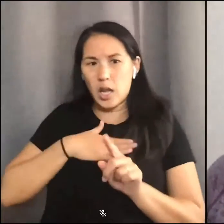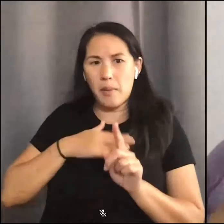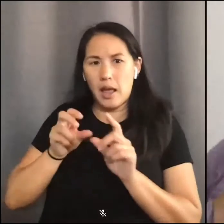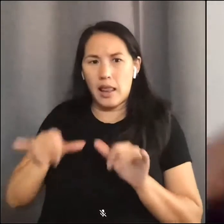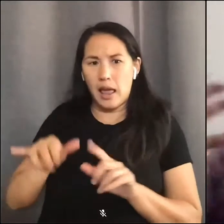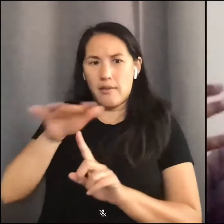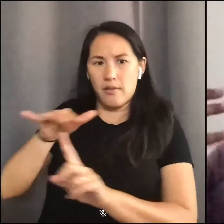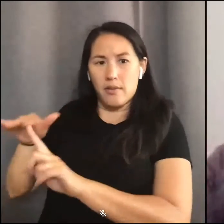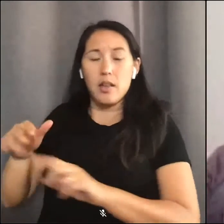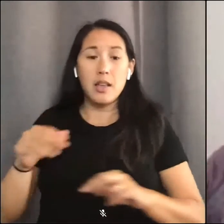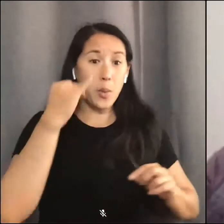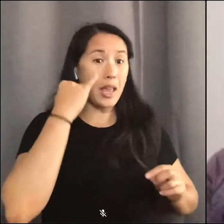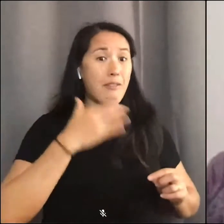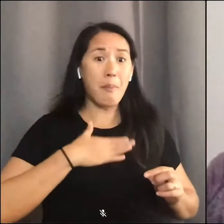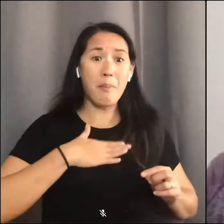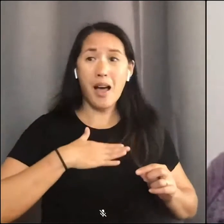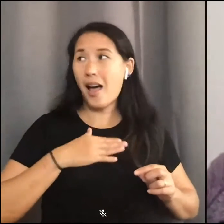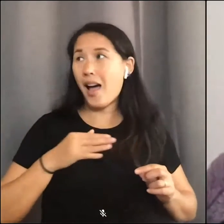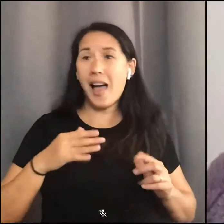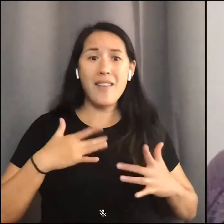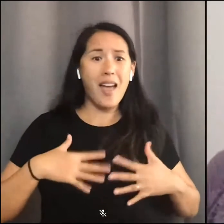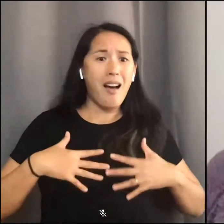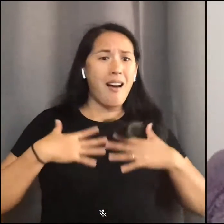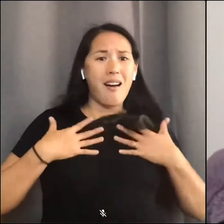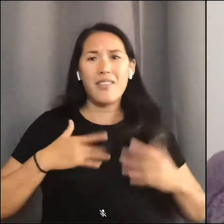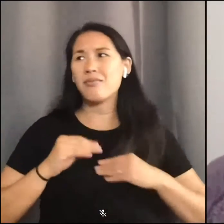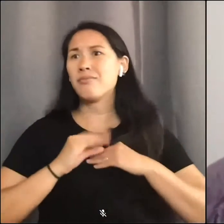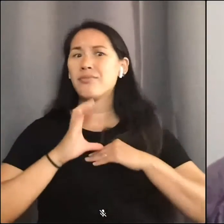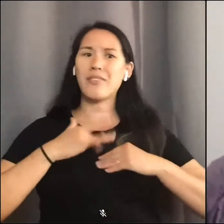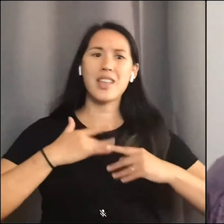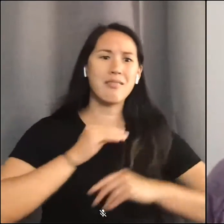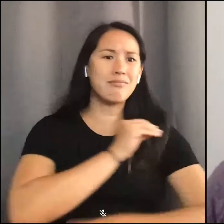then you can give so much more to everyone else and i know in a pandemic it's hard